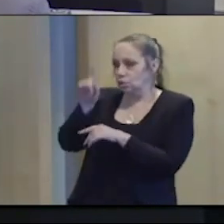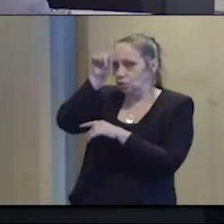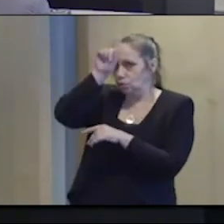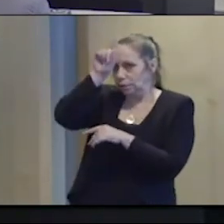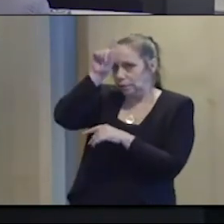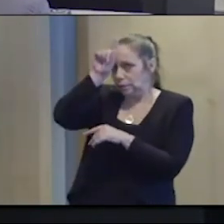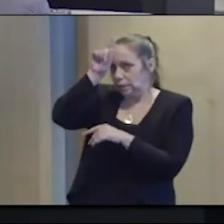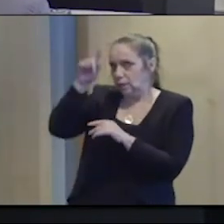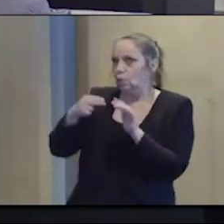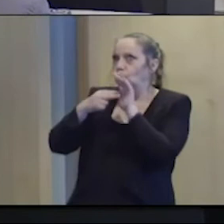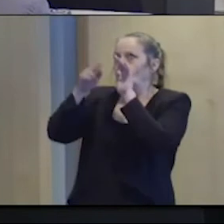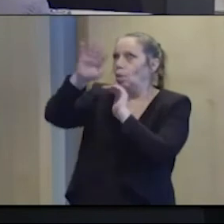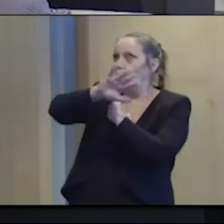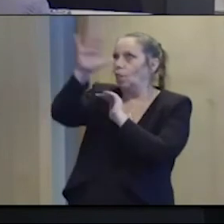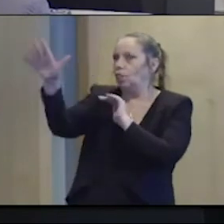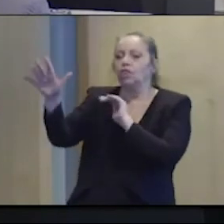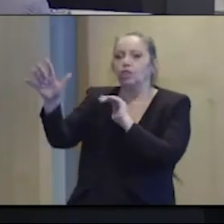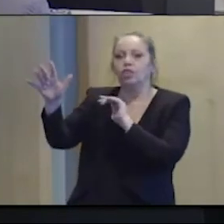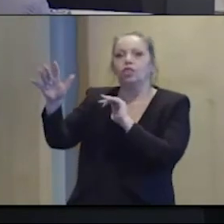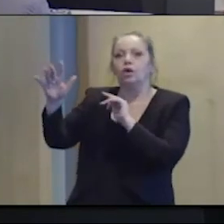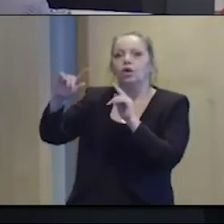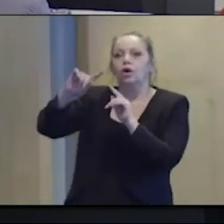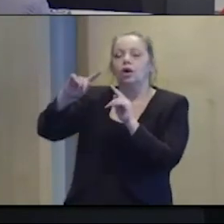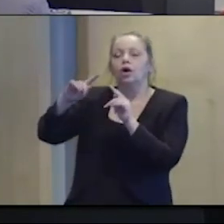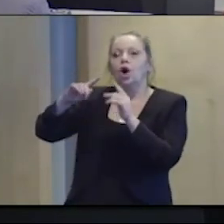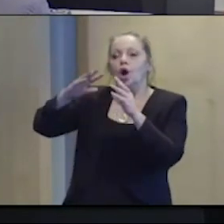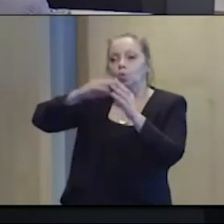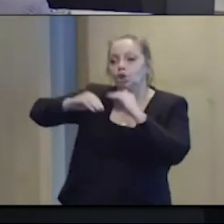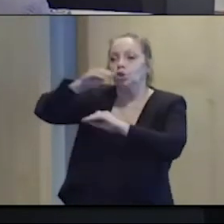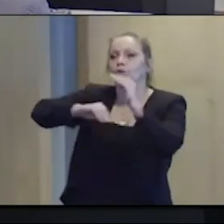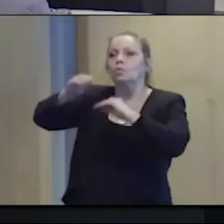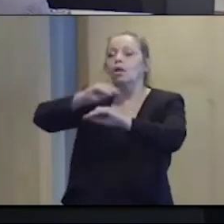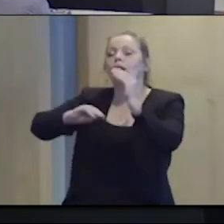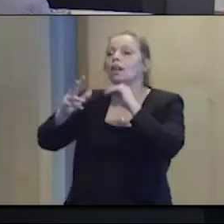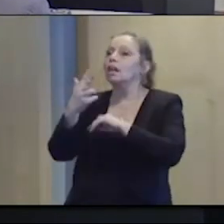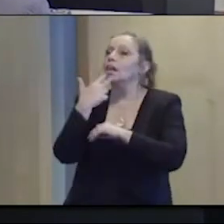in the north there's a lot of renewable energy production, and in the south there can be a lot of